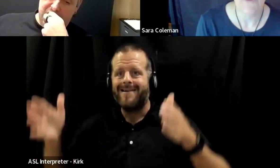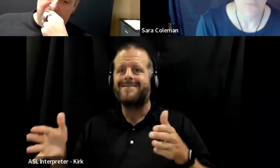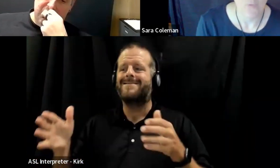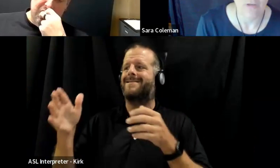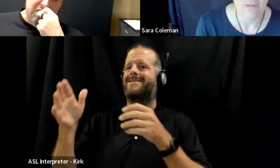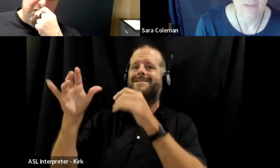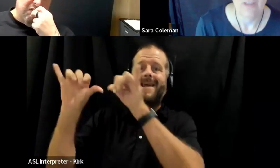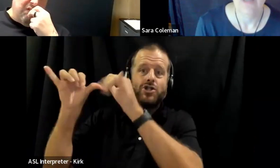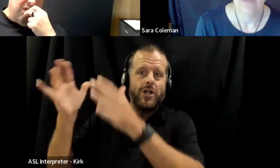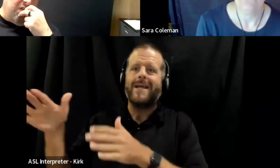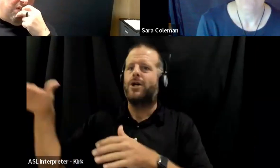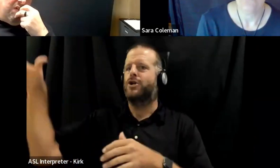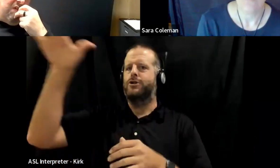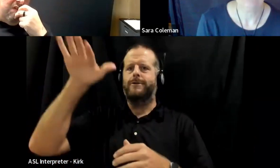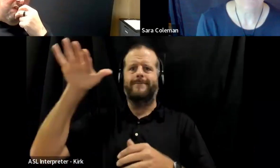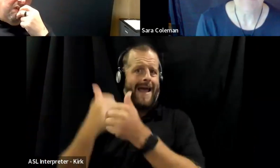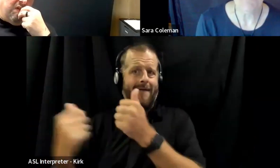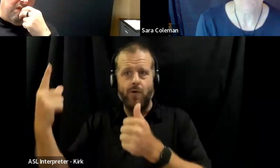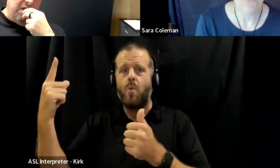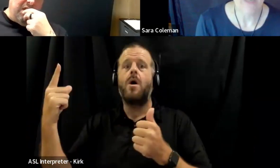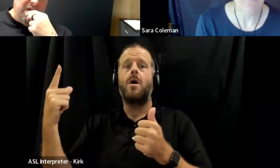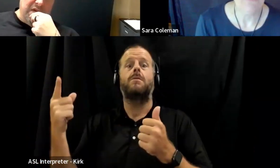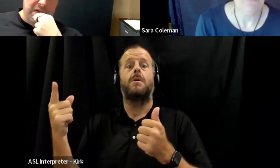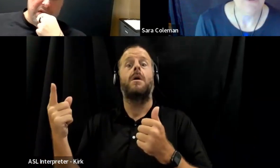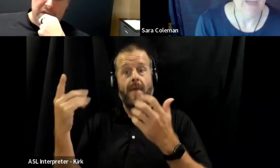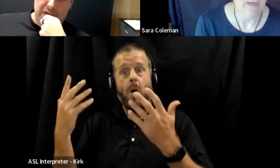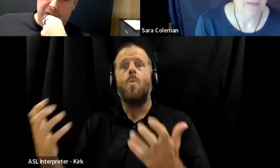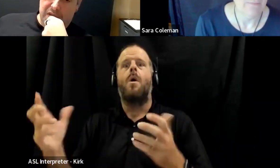everyone wants people who are able to do that.